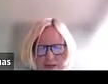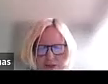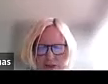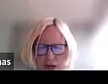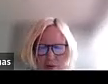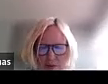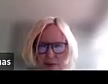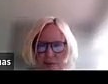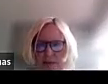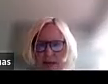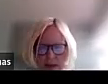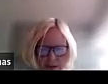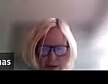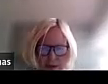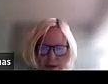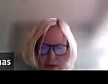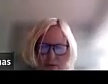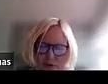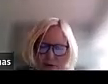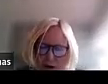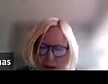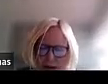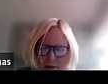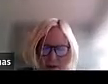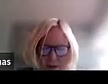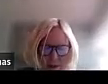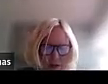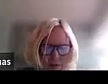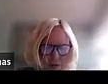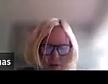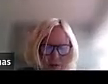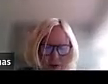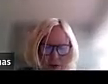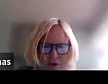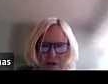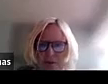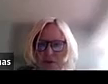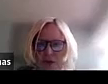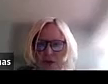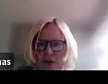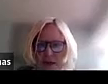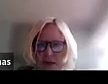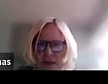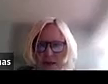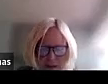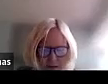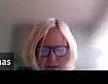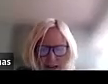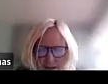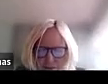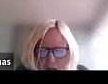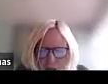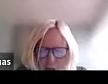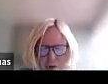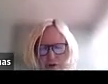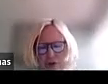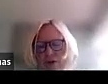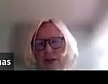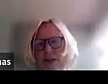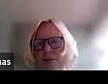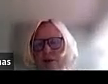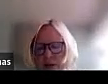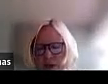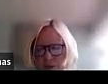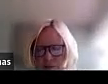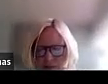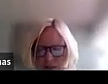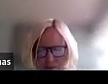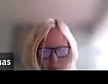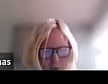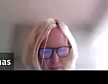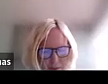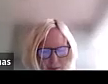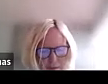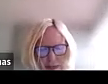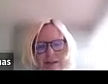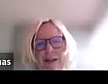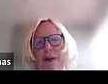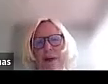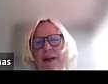homeless women who describe barriers to just registering with a GP. Lack of phone or an address to organise and receive appointments, let alone